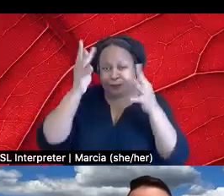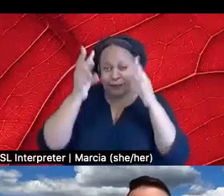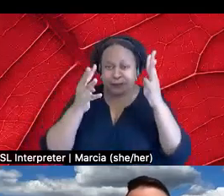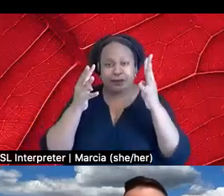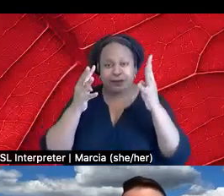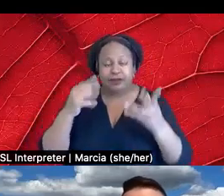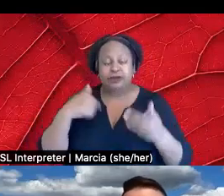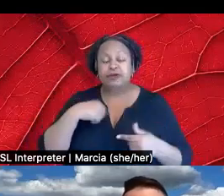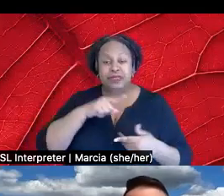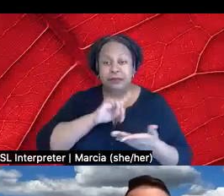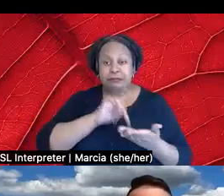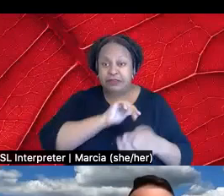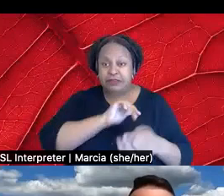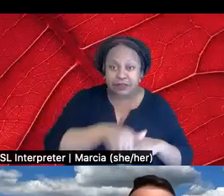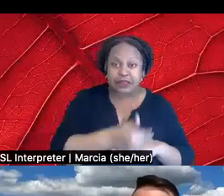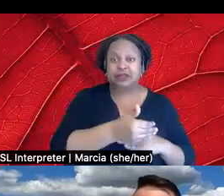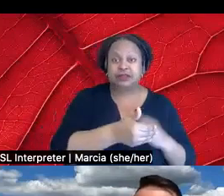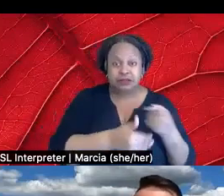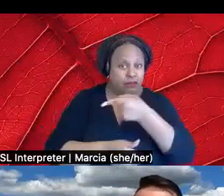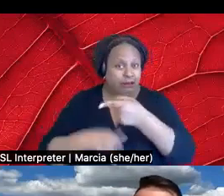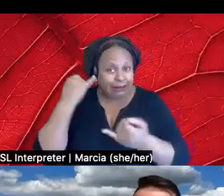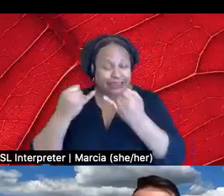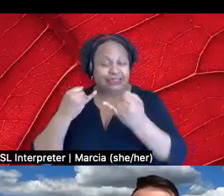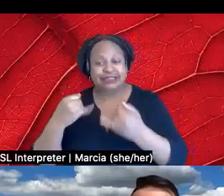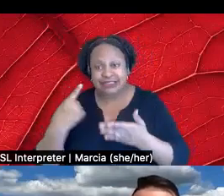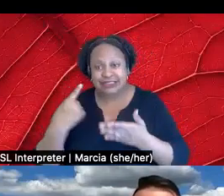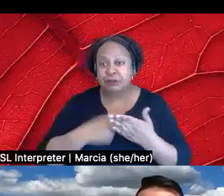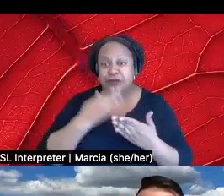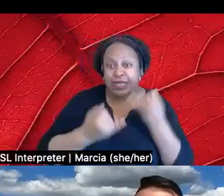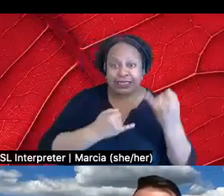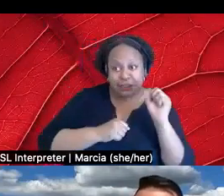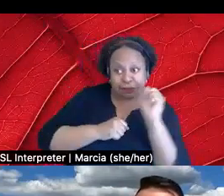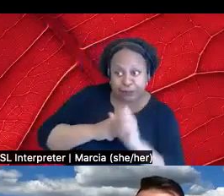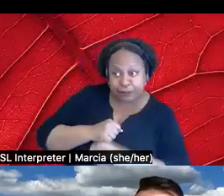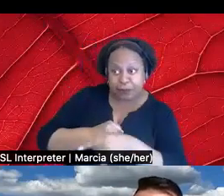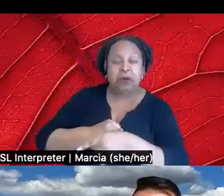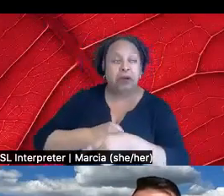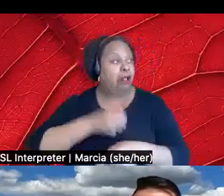And sometimes when they're good ideas making them happen and other times making them disappear.